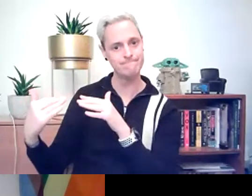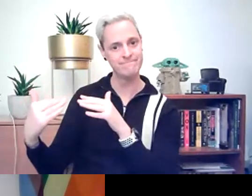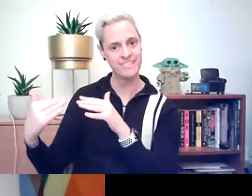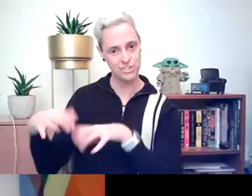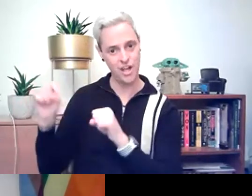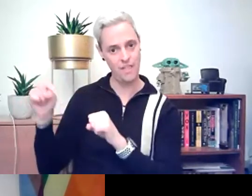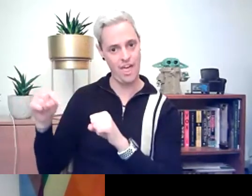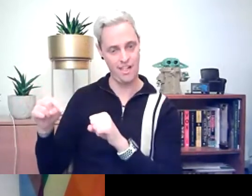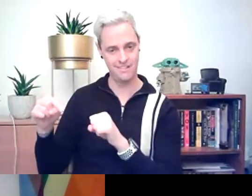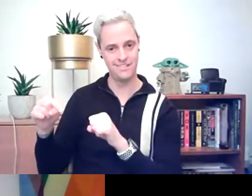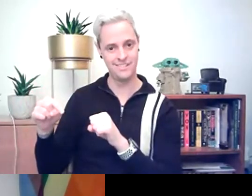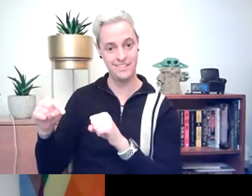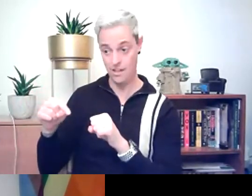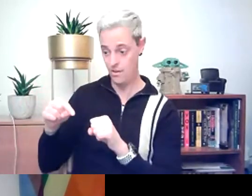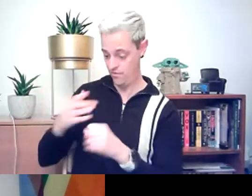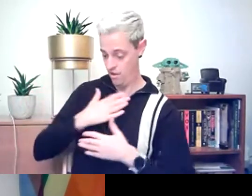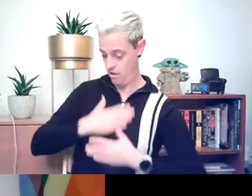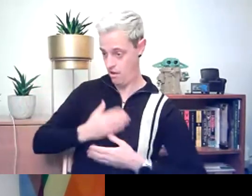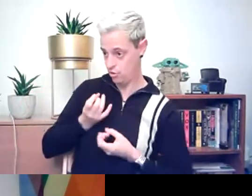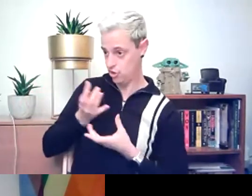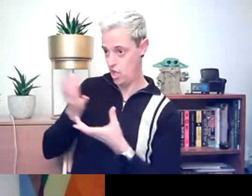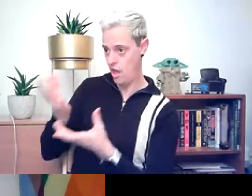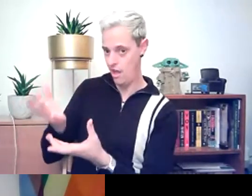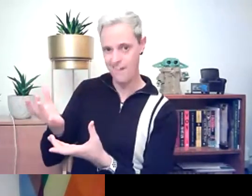18:58:50 I think a lot of people are especially kind of Marshall people have bought into the